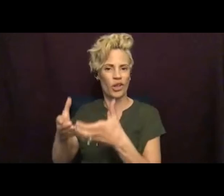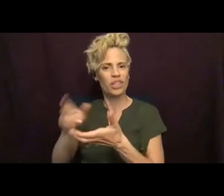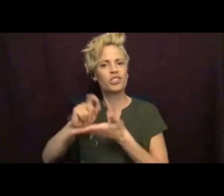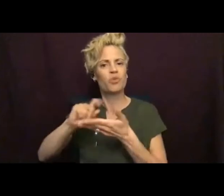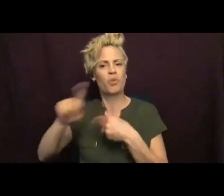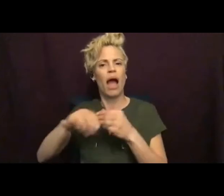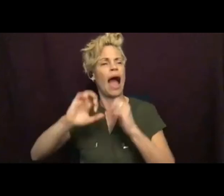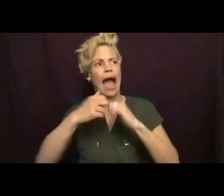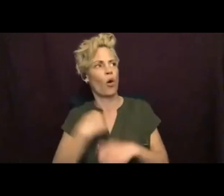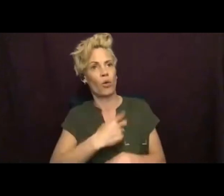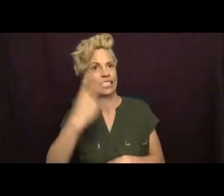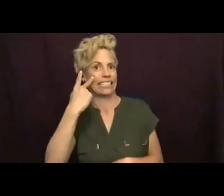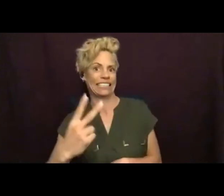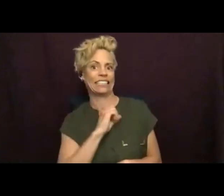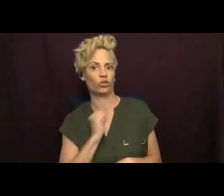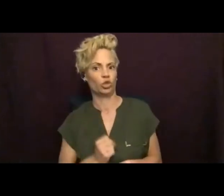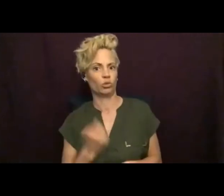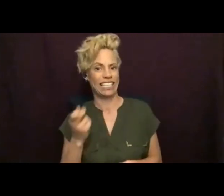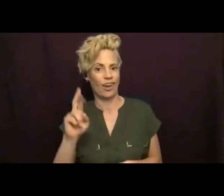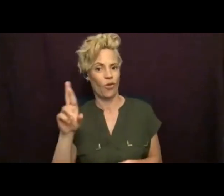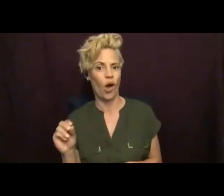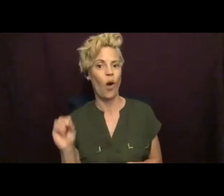and the kinds of stories that are allowed to be told.